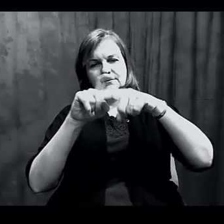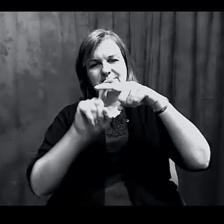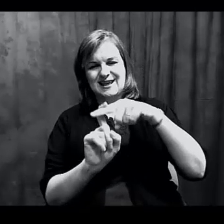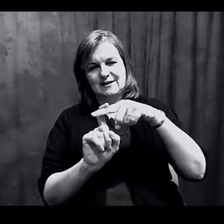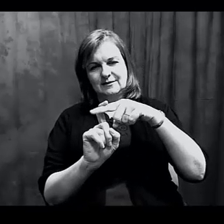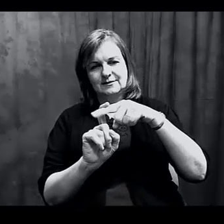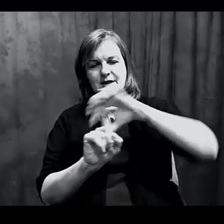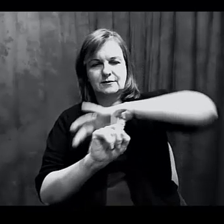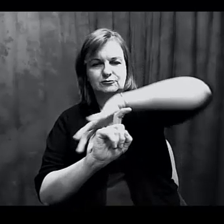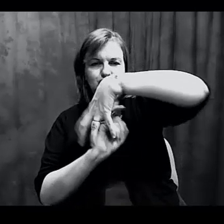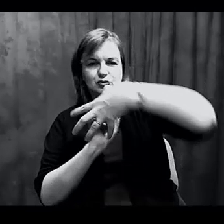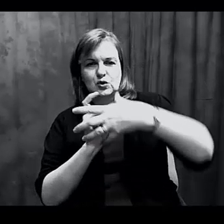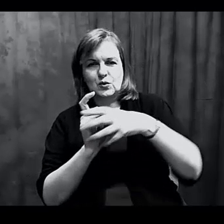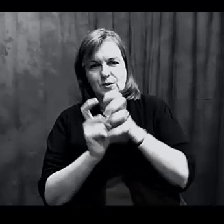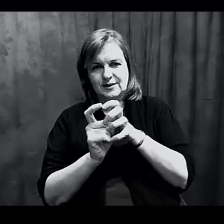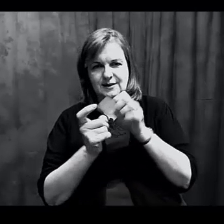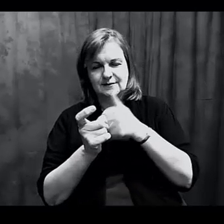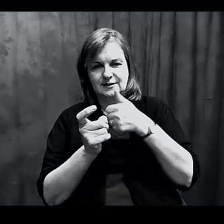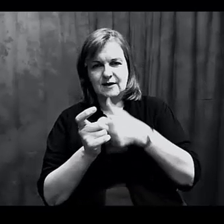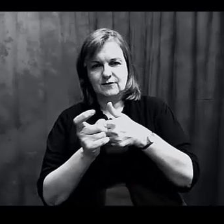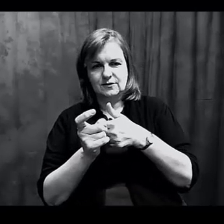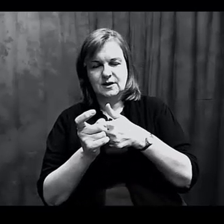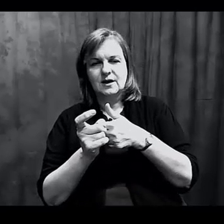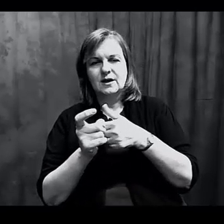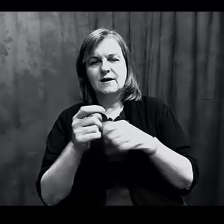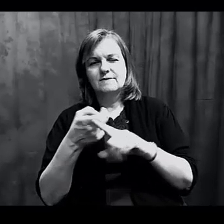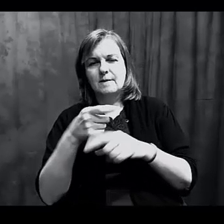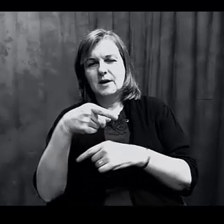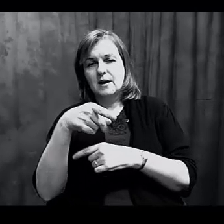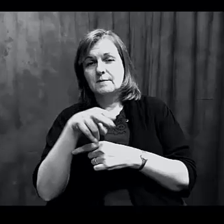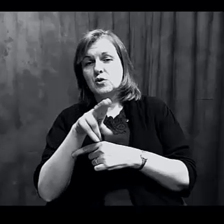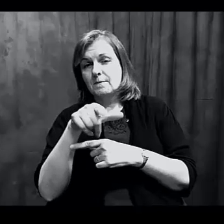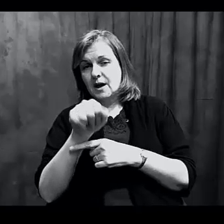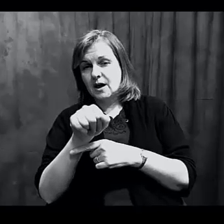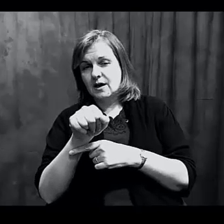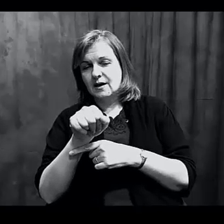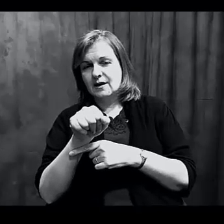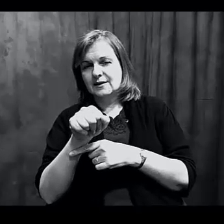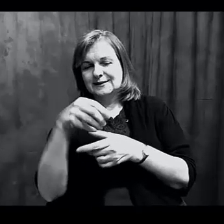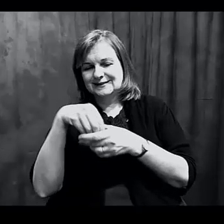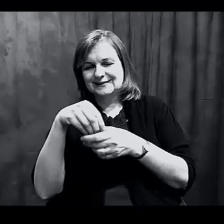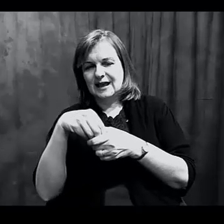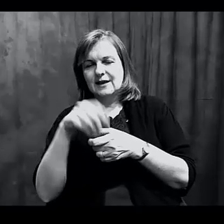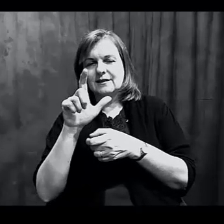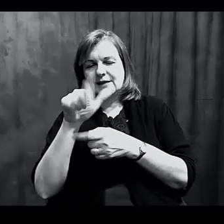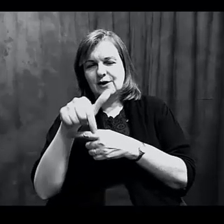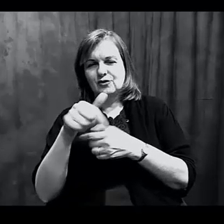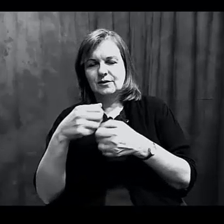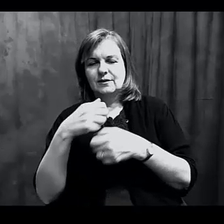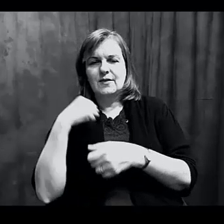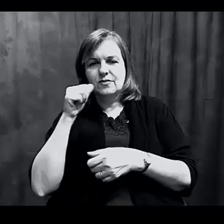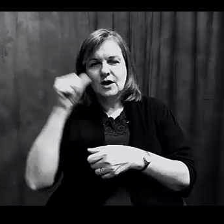in a pupa the adult that emerges from that pupa or case